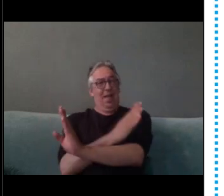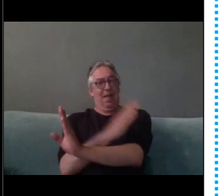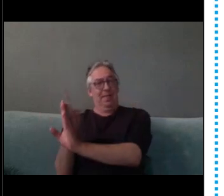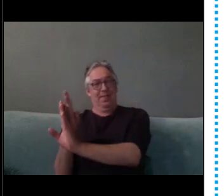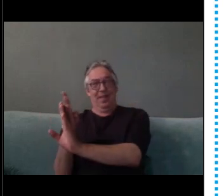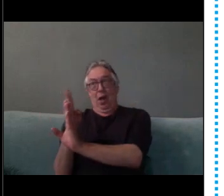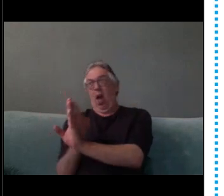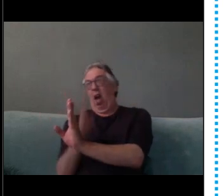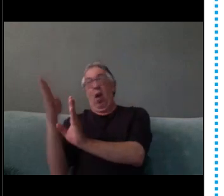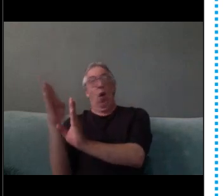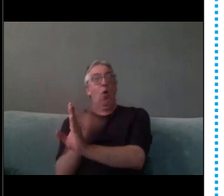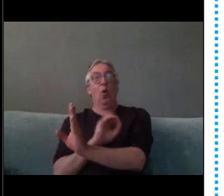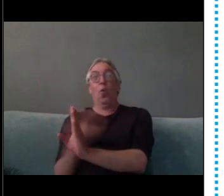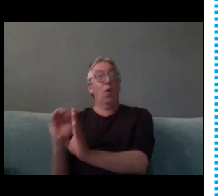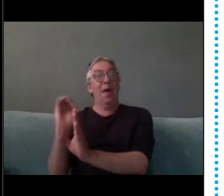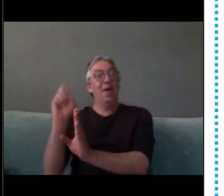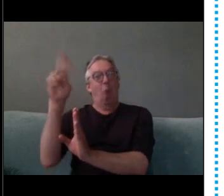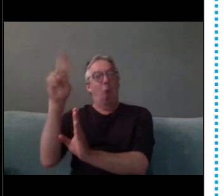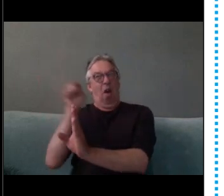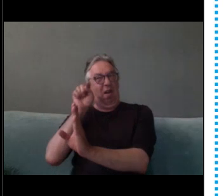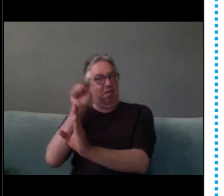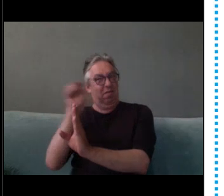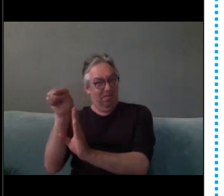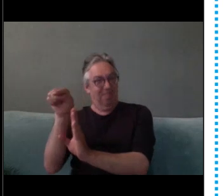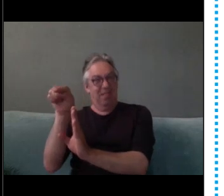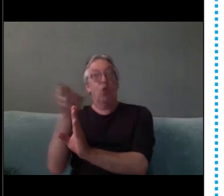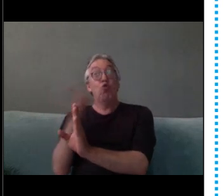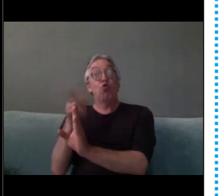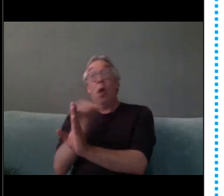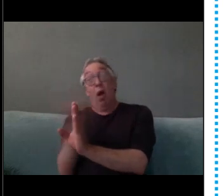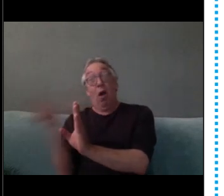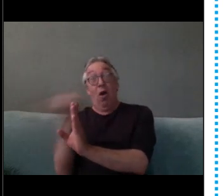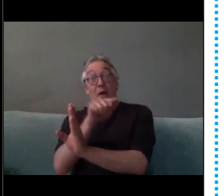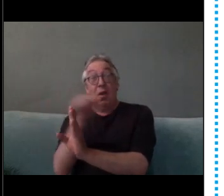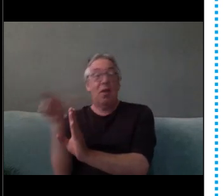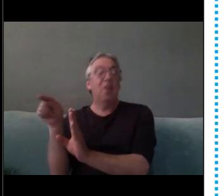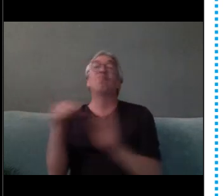Certain provisions of the regulations are actually mandatory